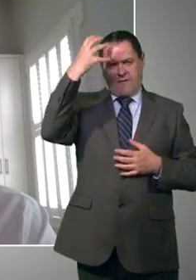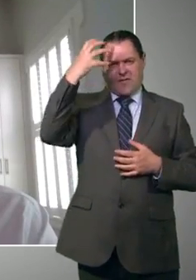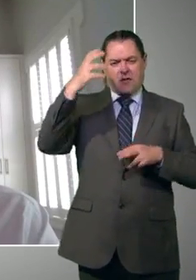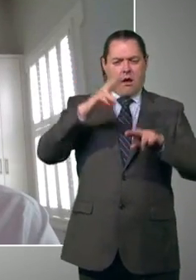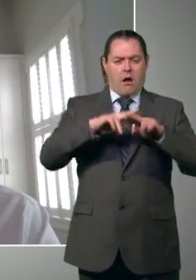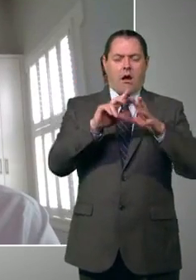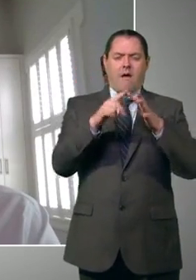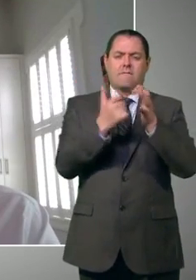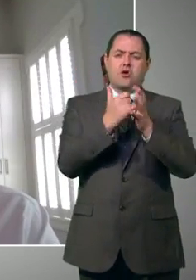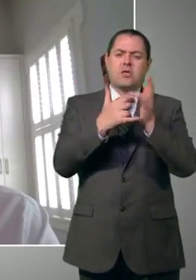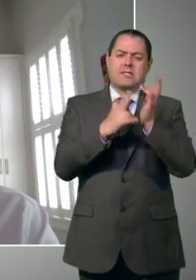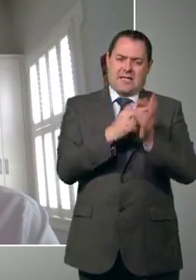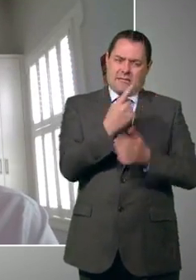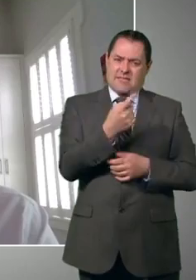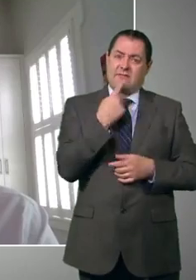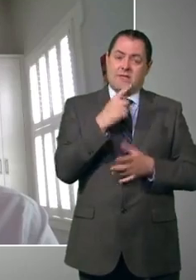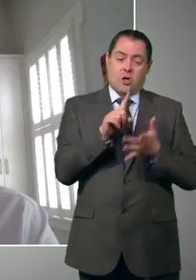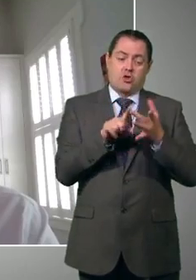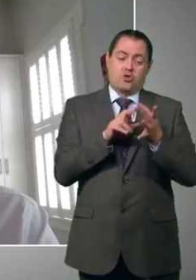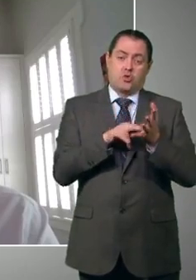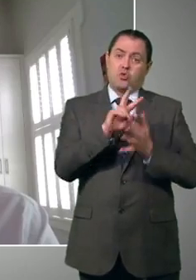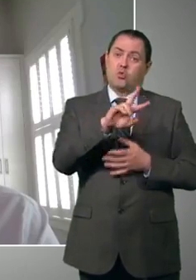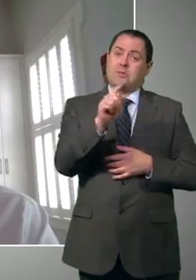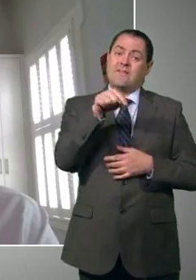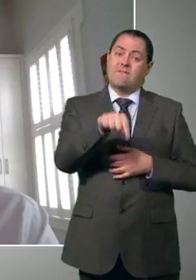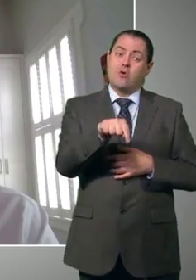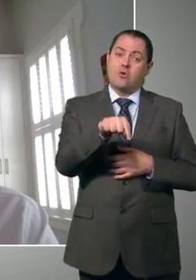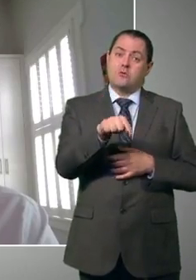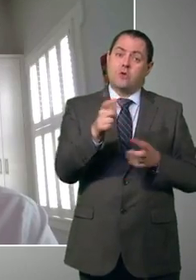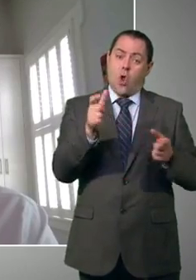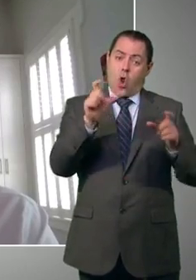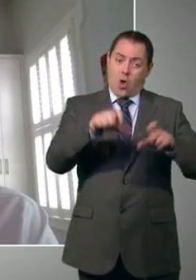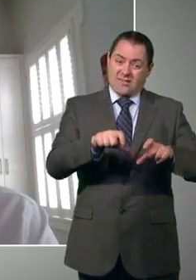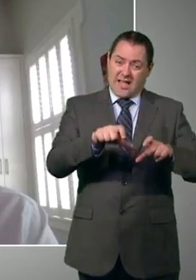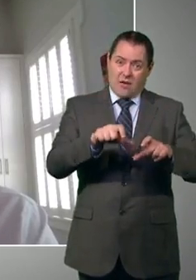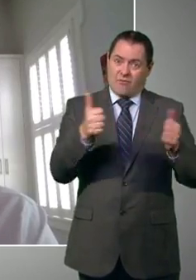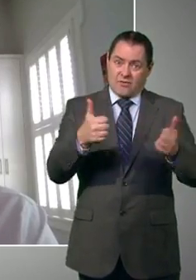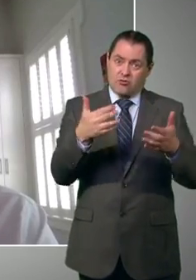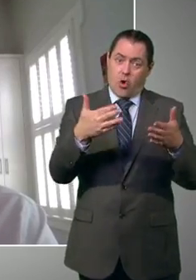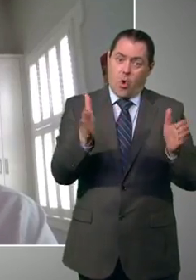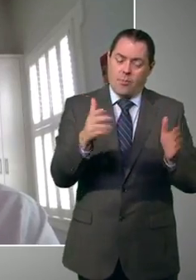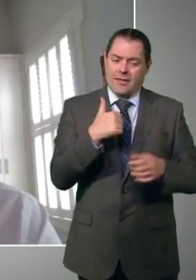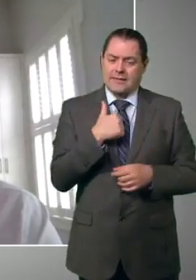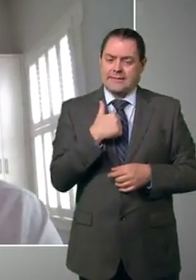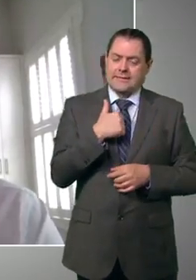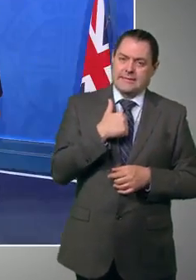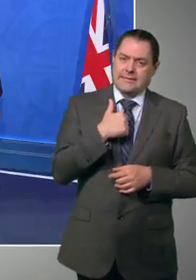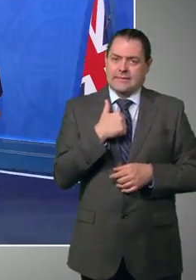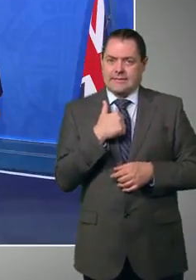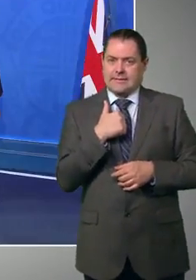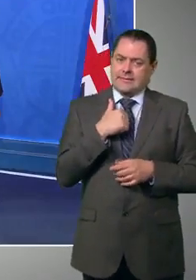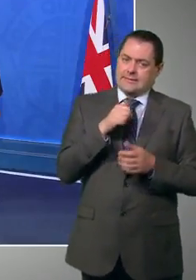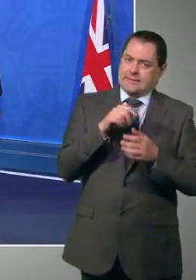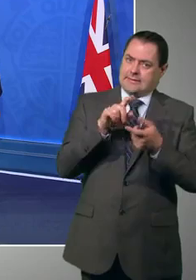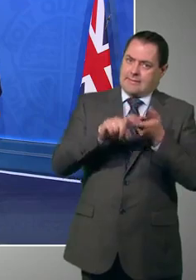twenty-first of June is very much in the. Given the rate at which the variant is spreading,